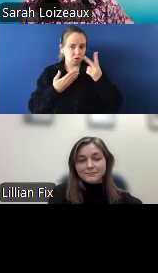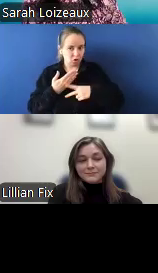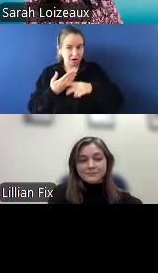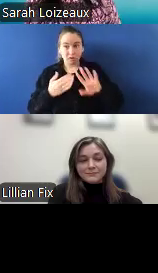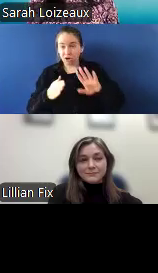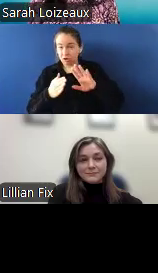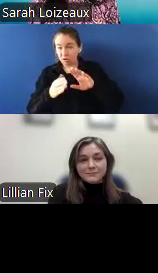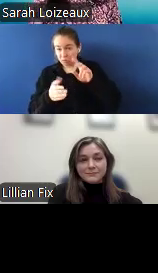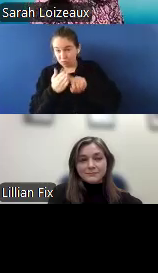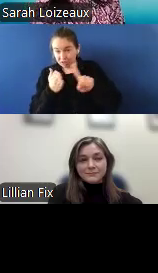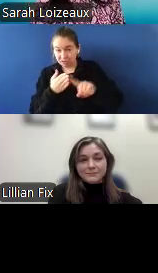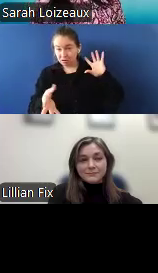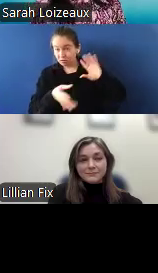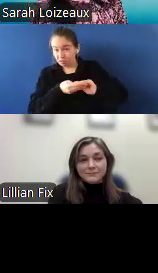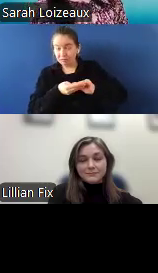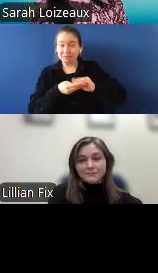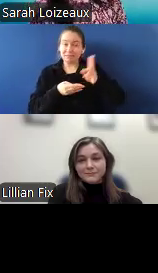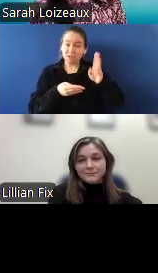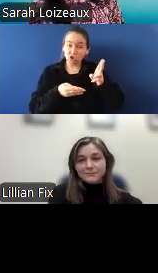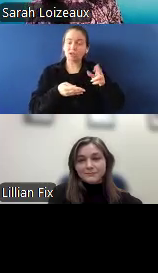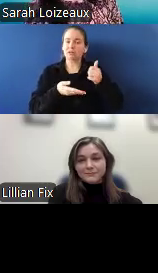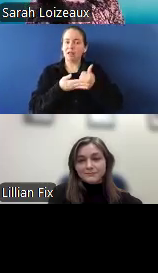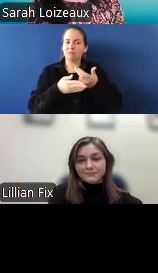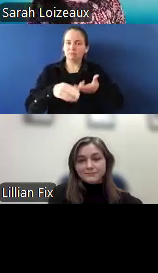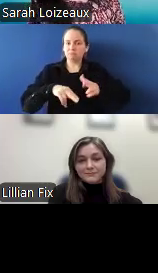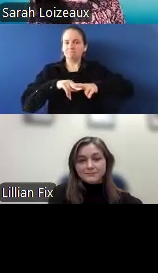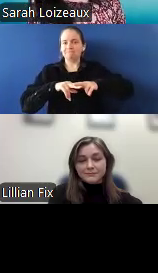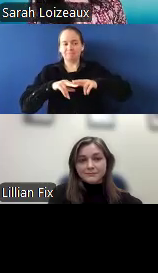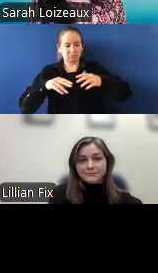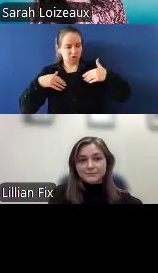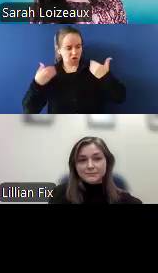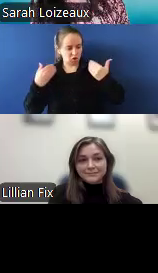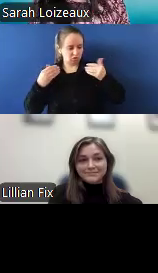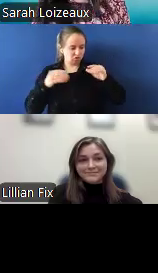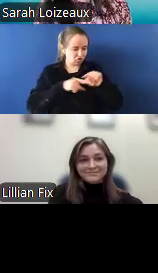helps advance national initiatives that strengthen youth training and career pathways. Lillian, it's